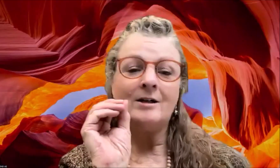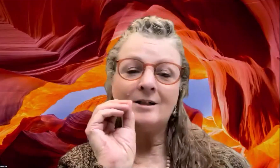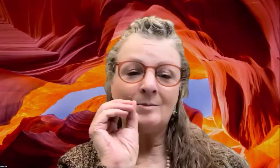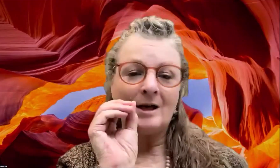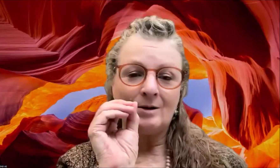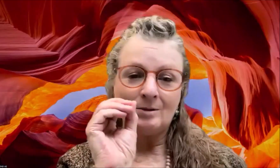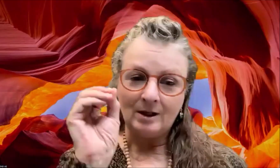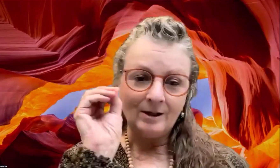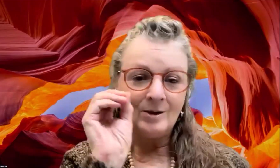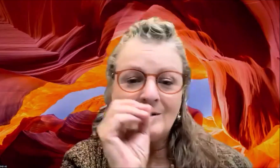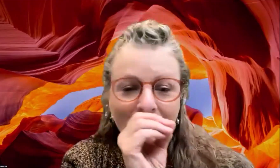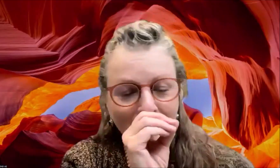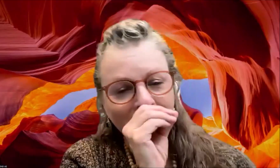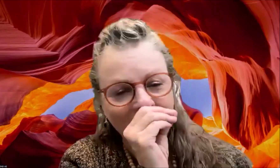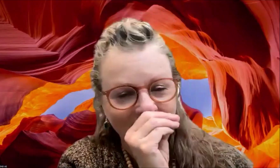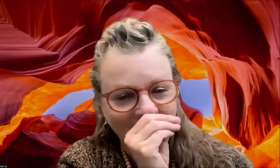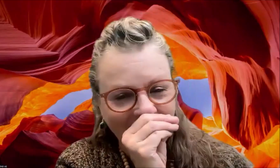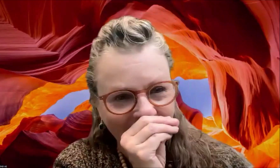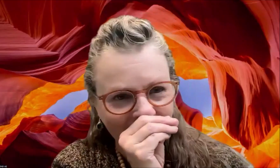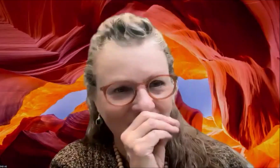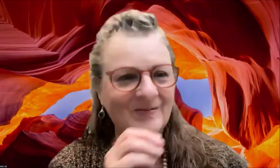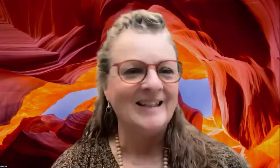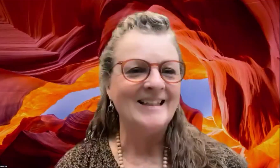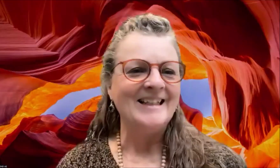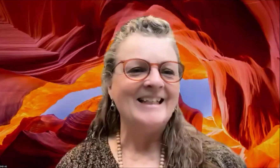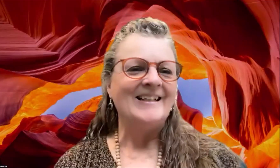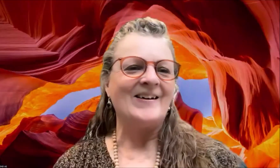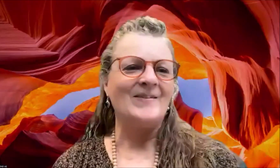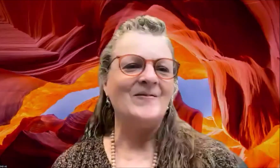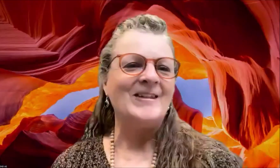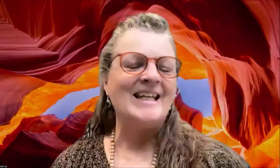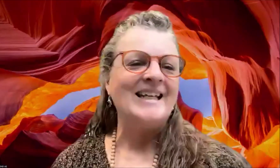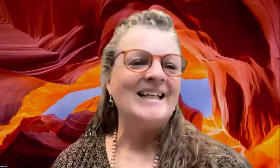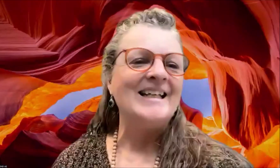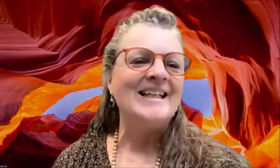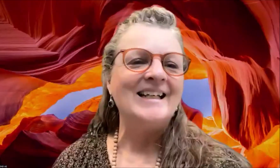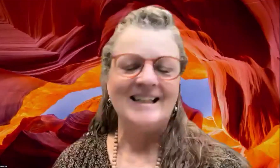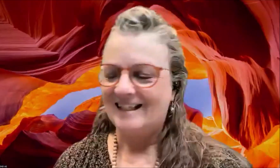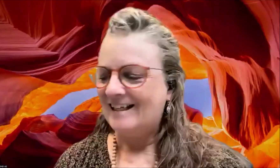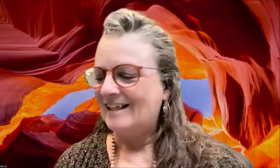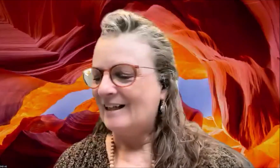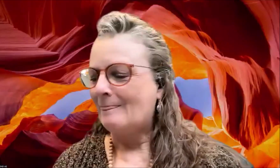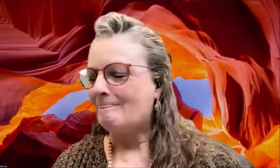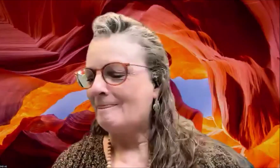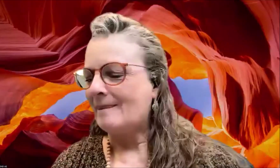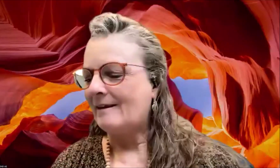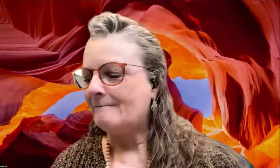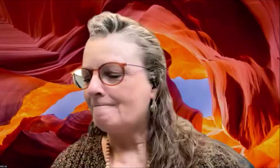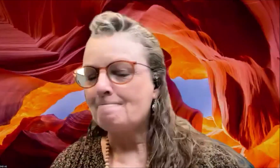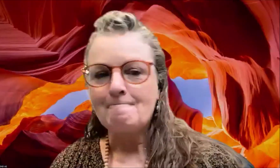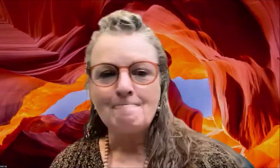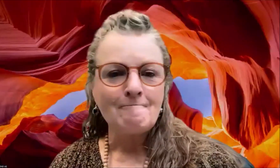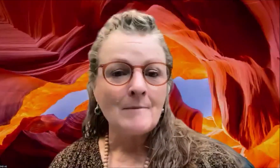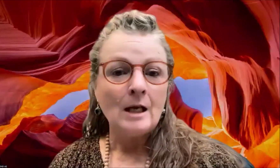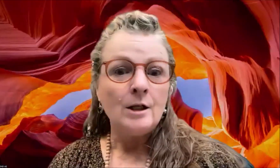ECHO and I couldn't remember. Tori Kunz: No, you're so good. Sorry. I was just about to hop on. I didn't know if you were just looking at the time. If you wanted